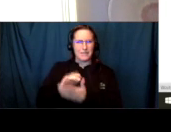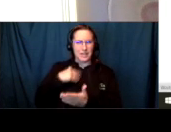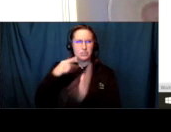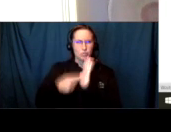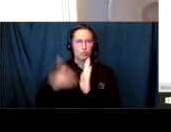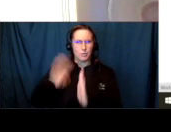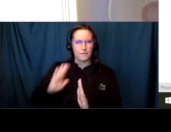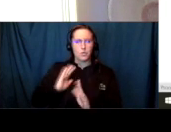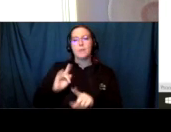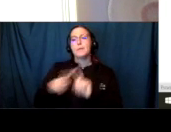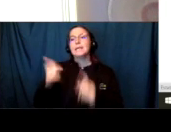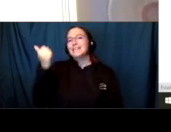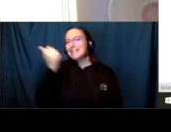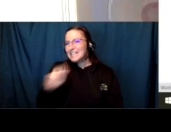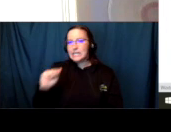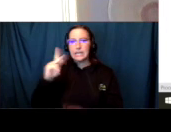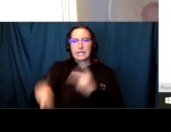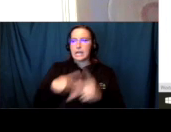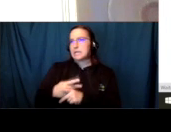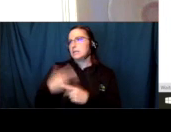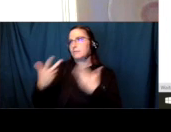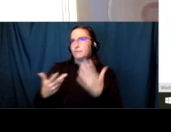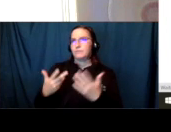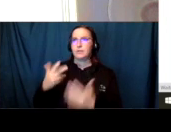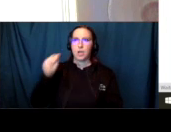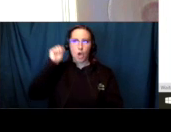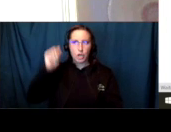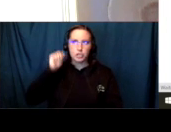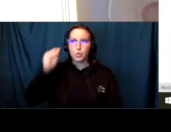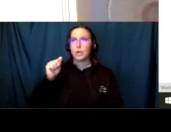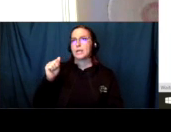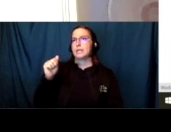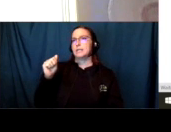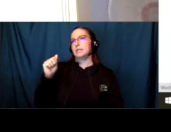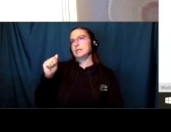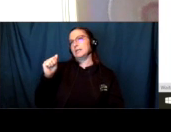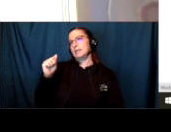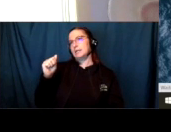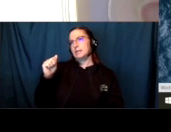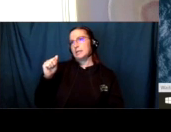any kind of um auditory um concept that we talked about you